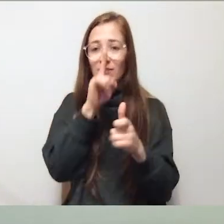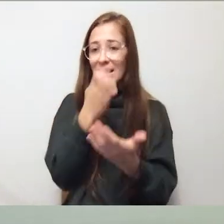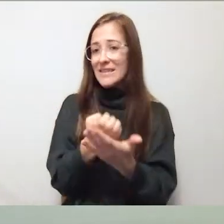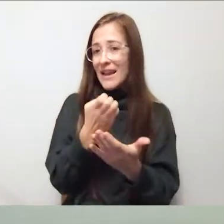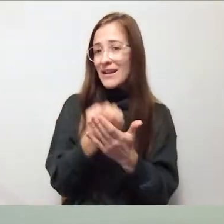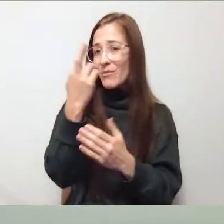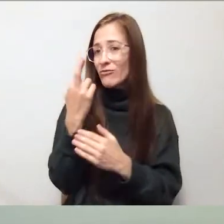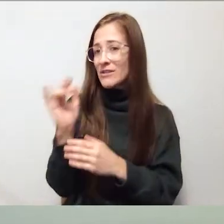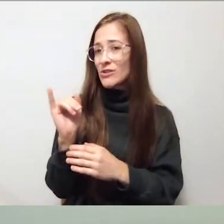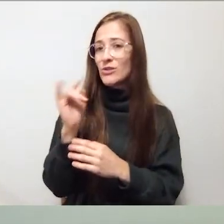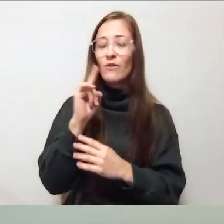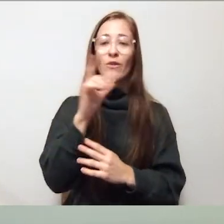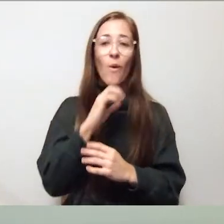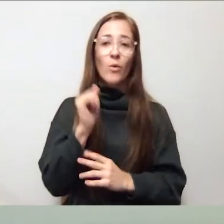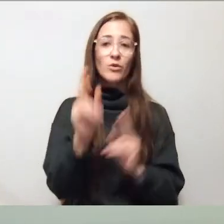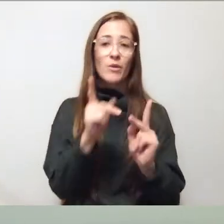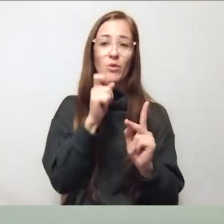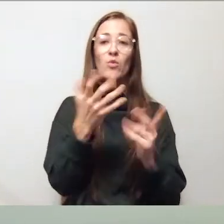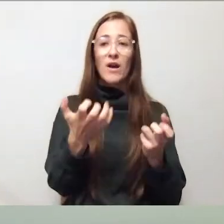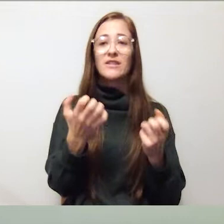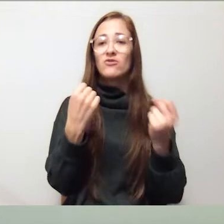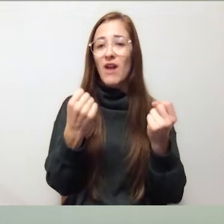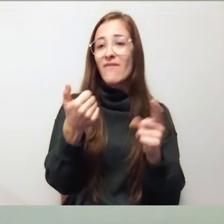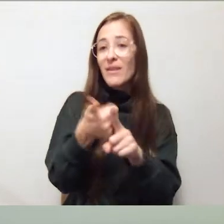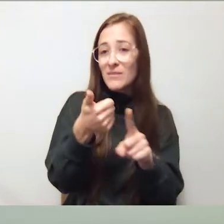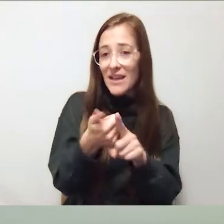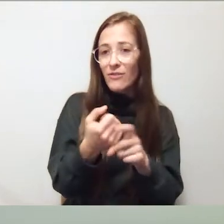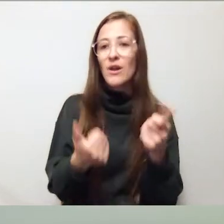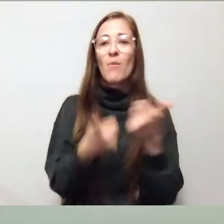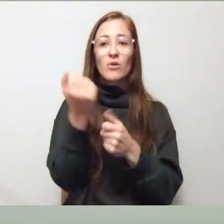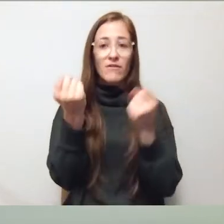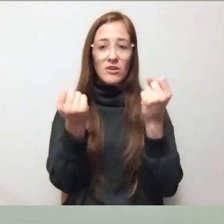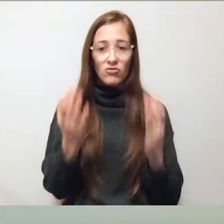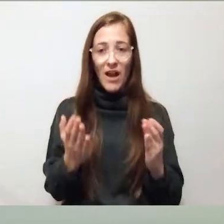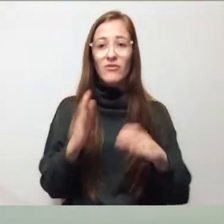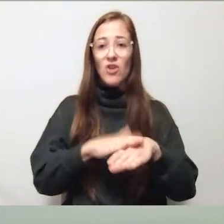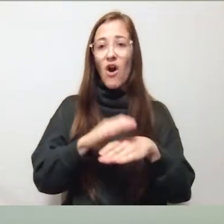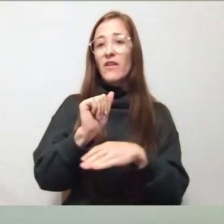for older individuals that wanna drive themselves. So most of the drivers through GoGo are actually over the age of 60 themselves.